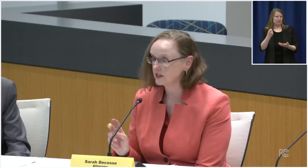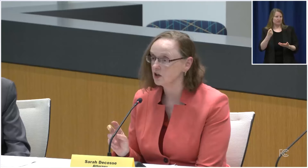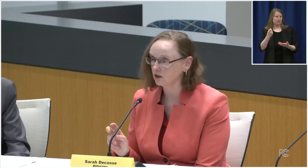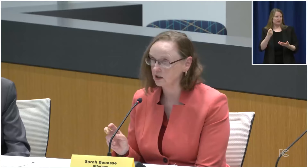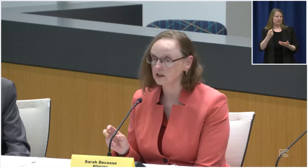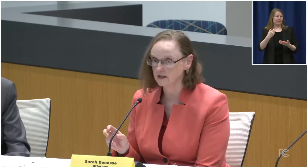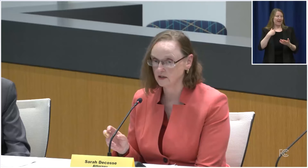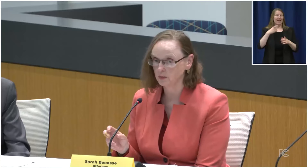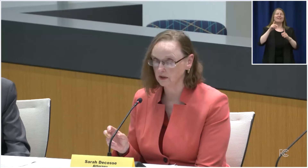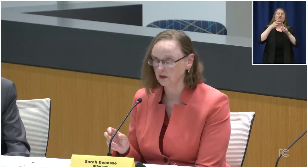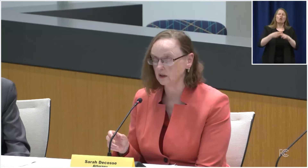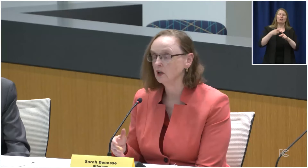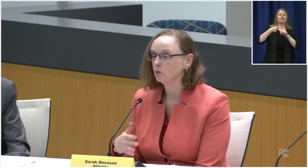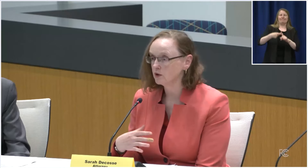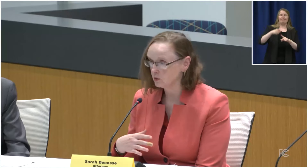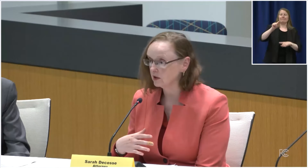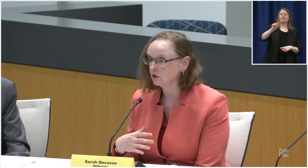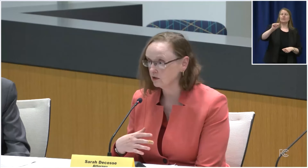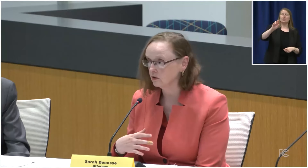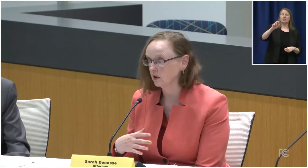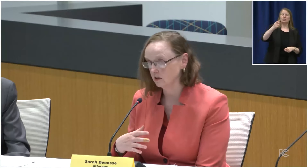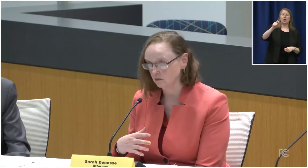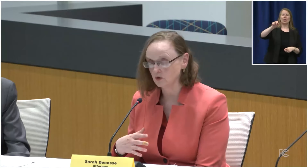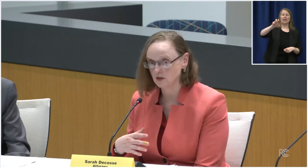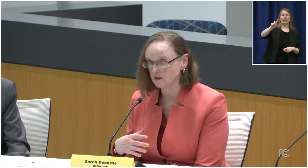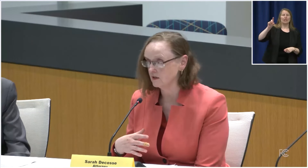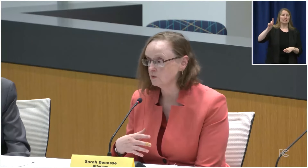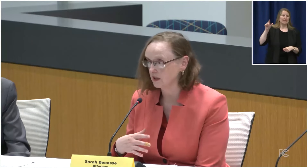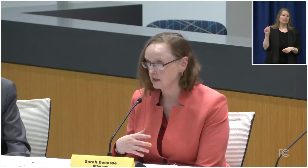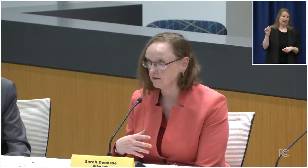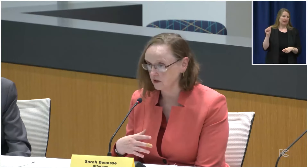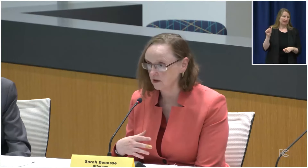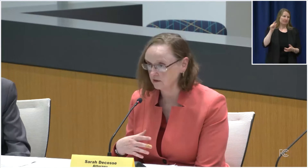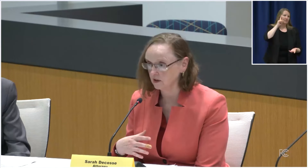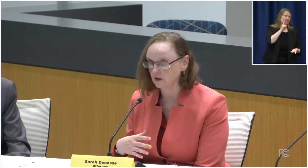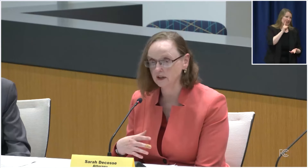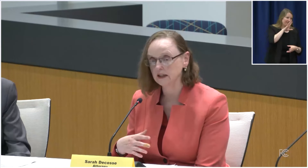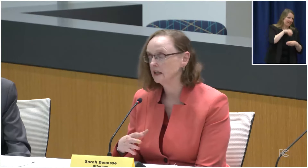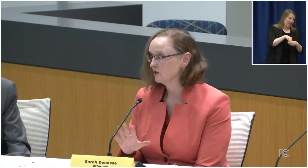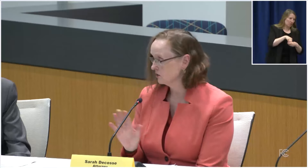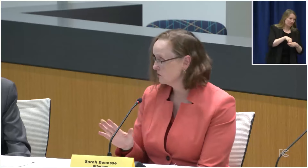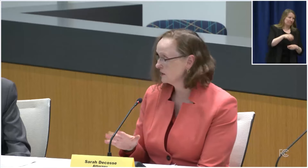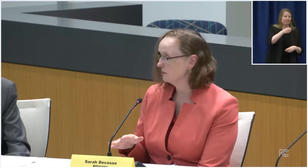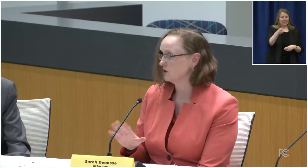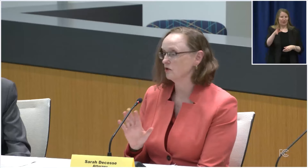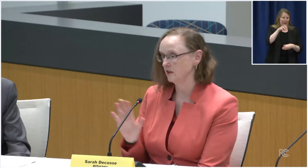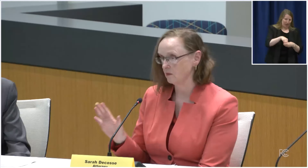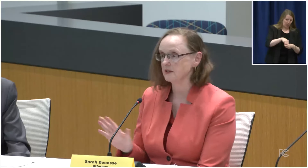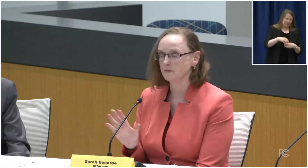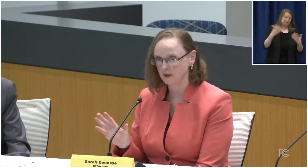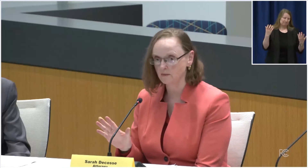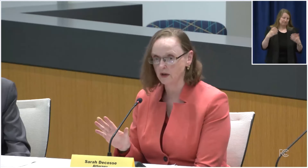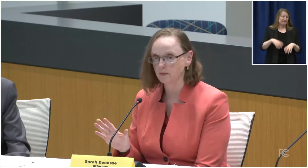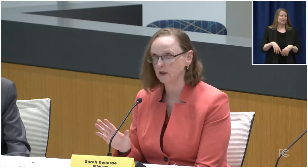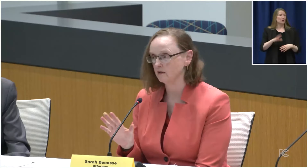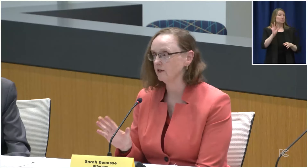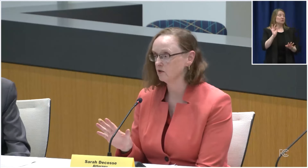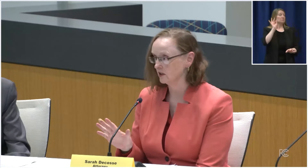OF ASL-FLUENT INDIVIDUALS WHO MAY BE QUALIFIED FOR SCHEDULE A BY VIRTUE OF HAVING WHAT'S CALLED A TARGETED DISABILITY. WHICH WOULD INCLUDE IN MOST